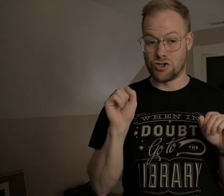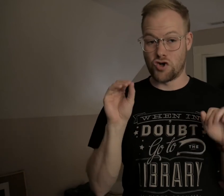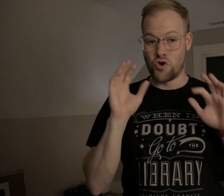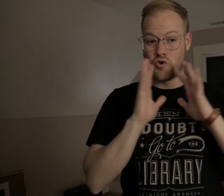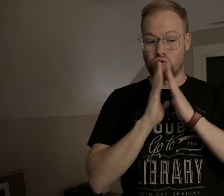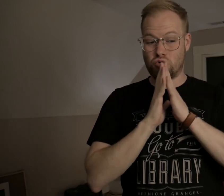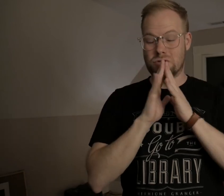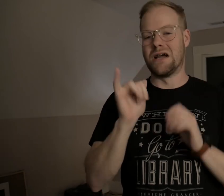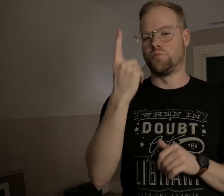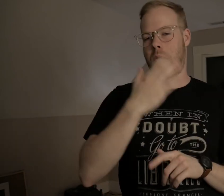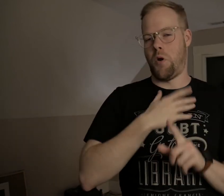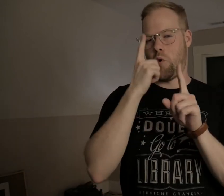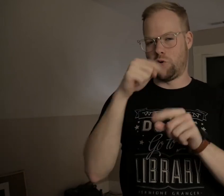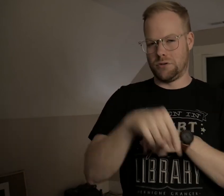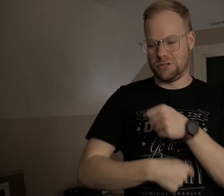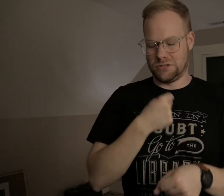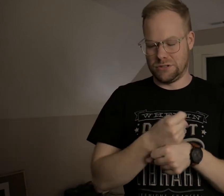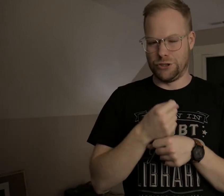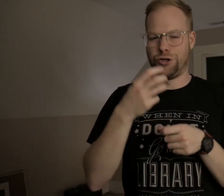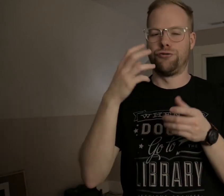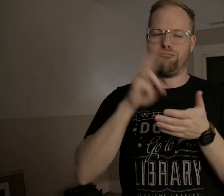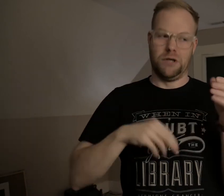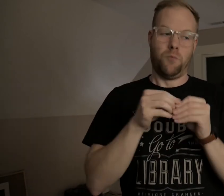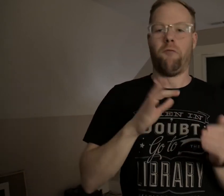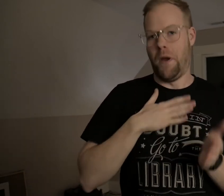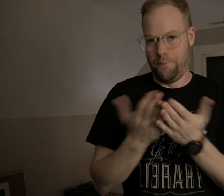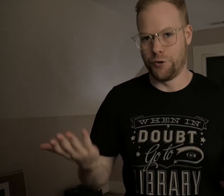So that’s one of my goals this year, read more of my books.